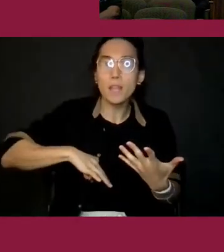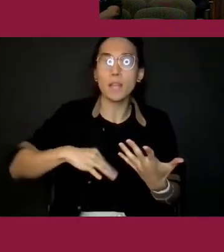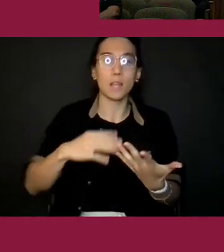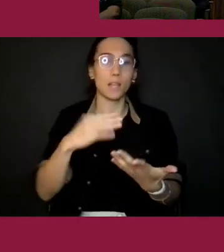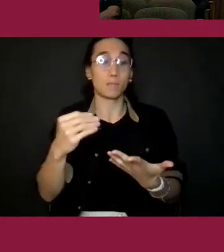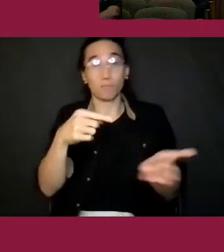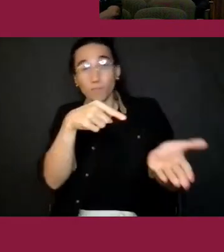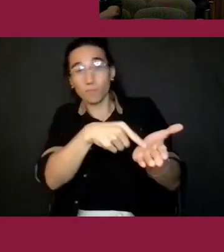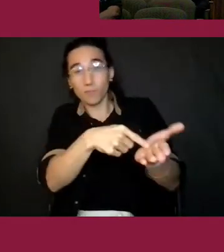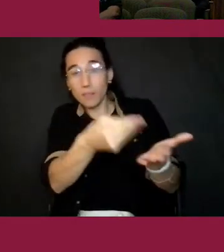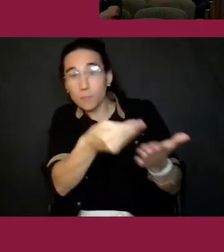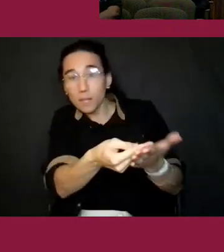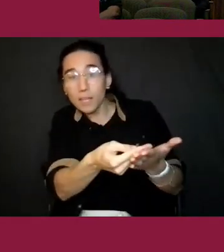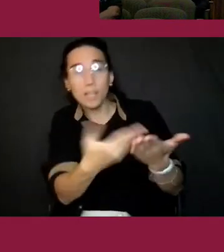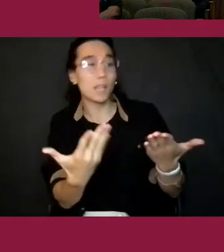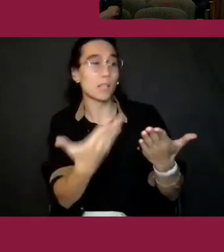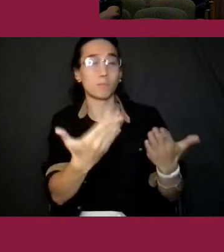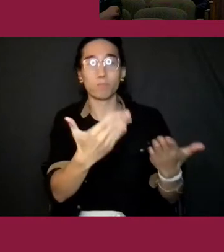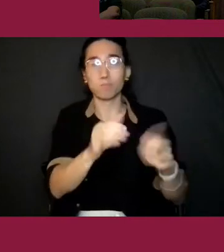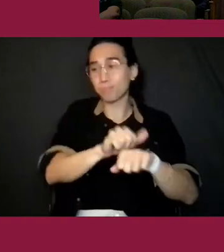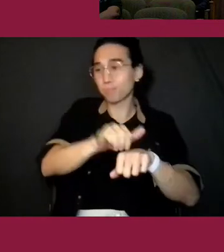out of state, or not going anywhere at all.